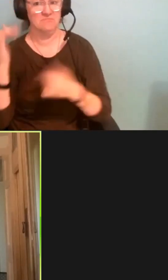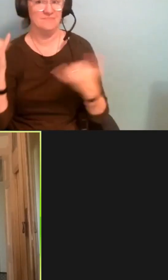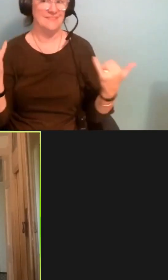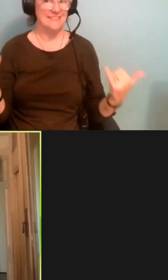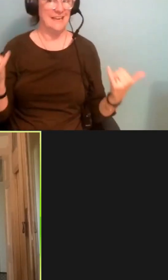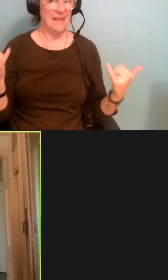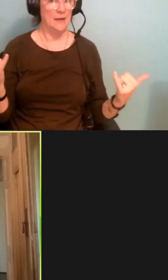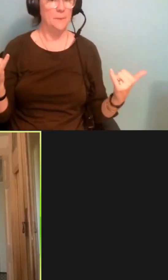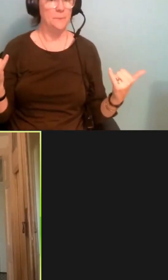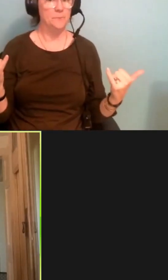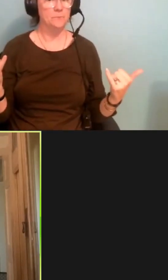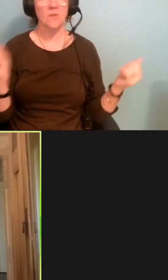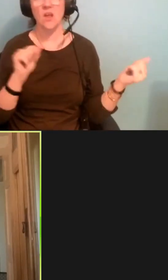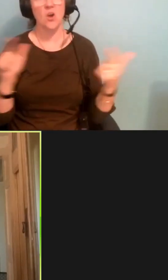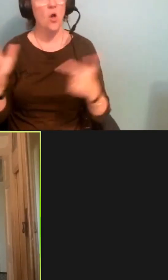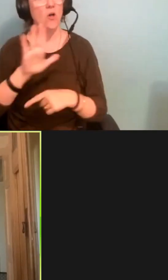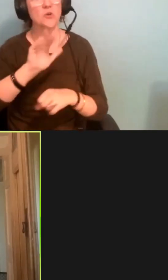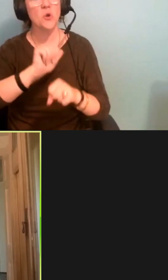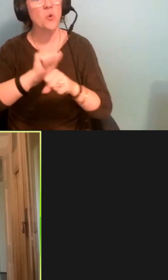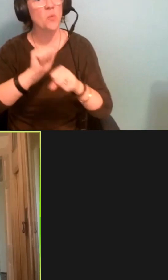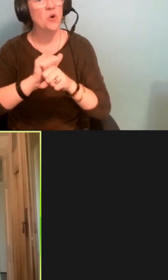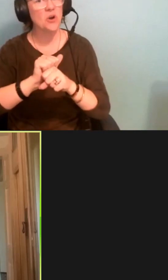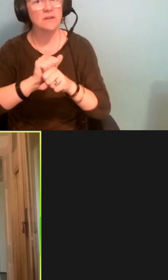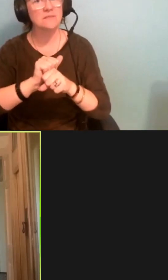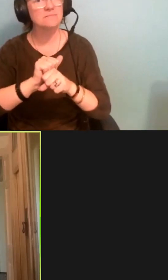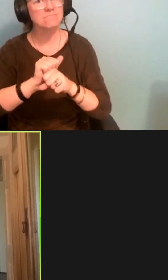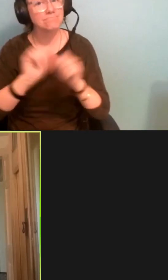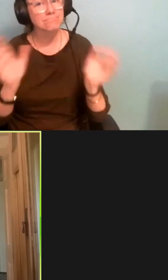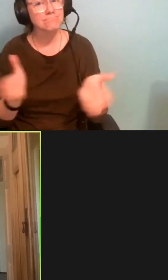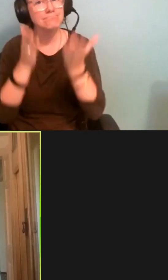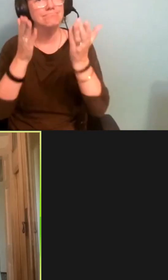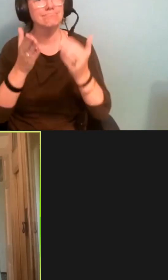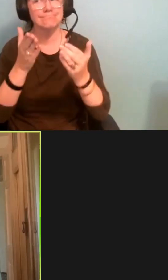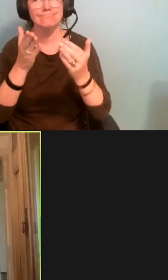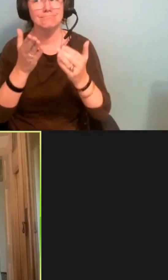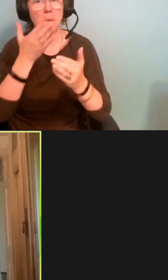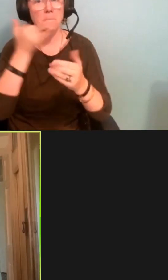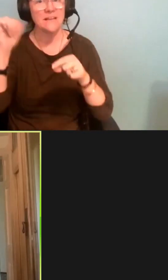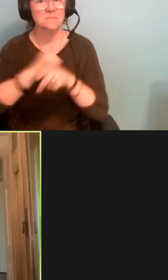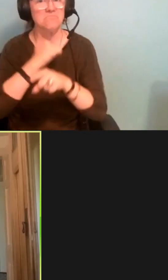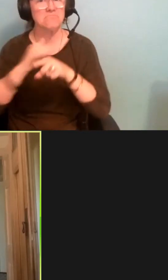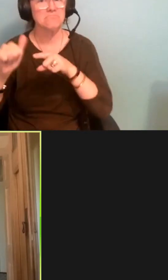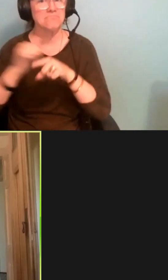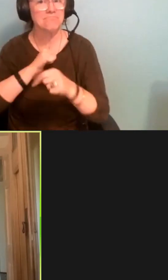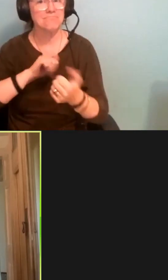for all the work that you do to promote best practices as you said even if it's